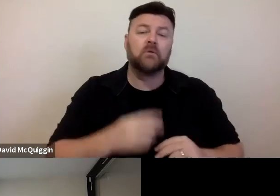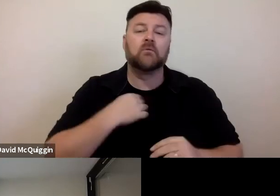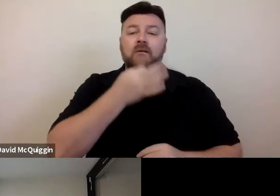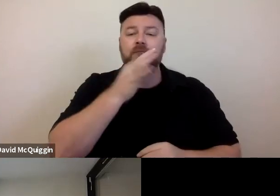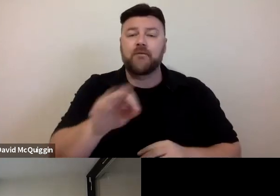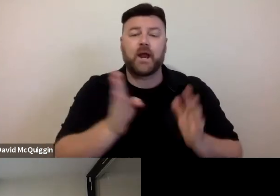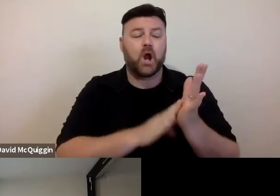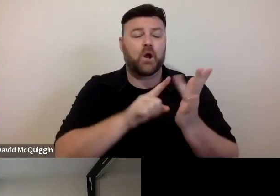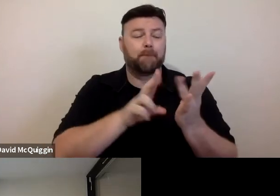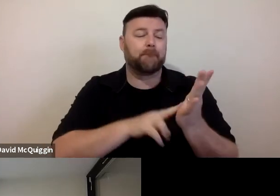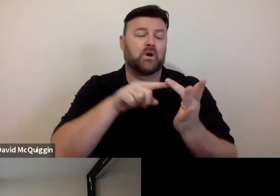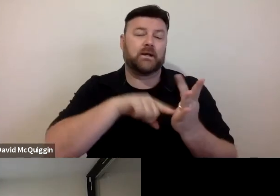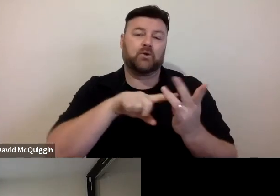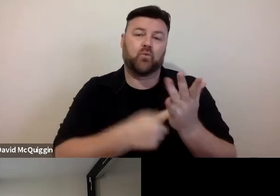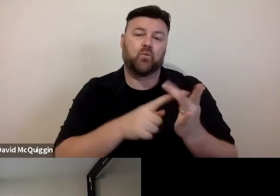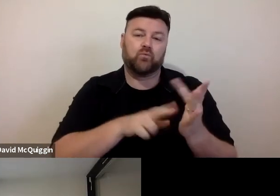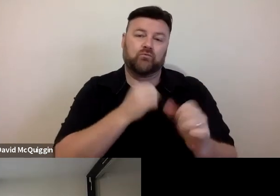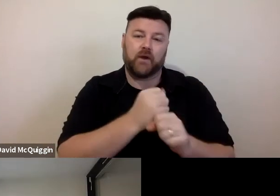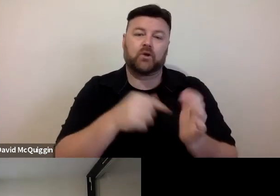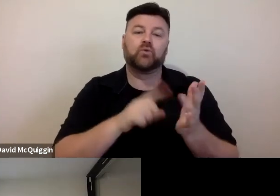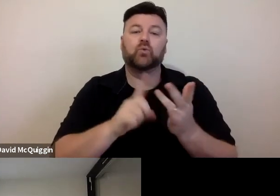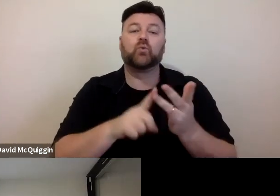So, an exampling for 50 Shades of Grey, the